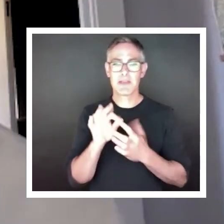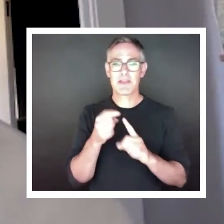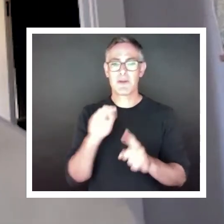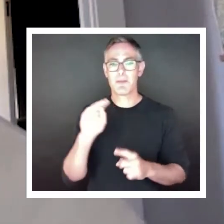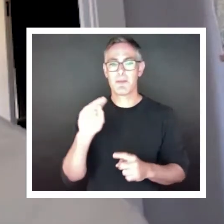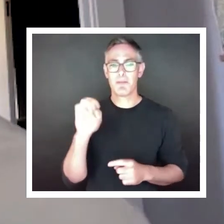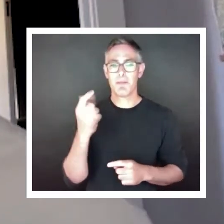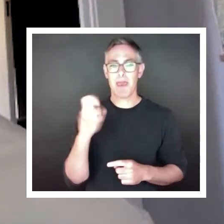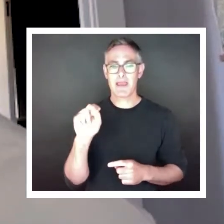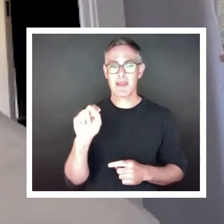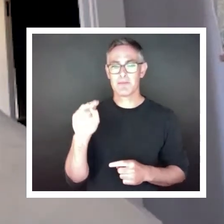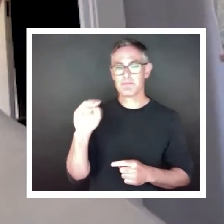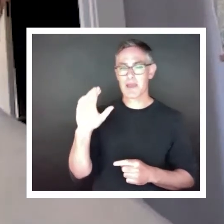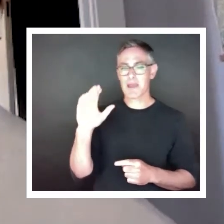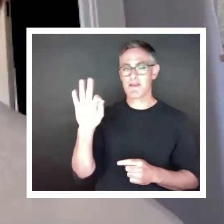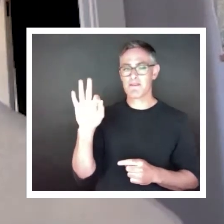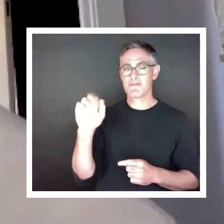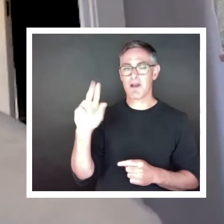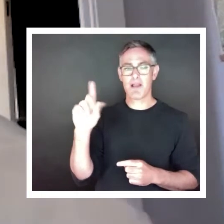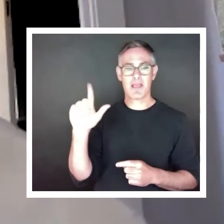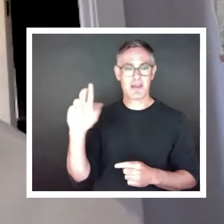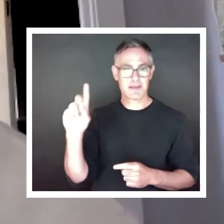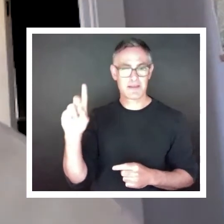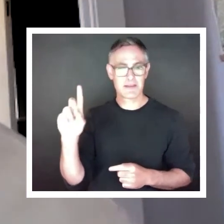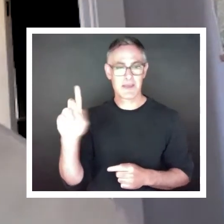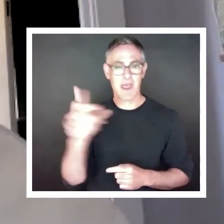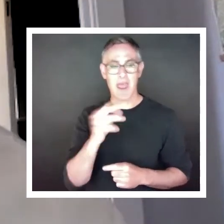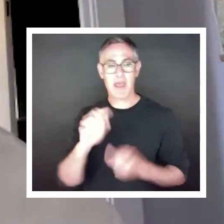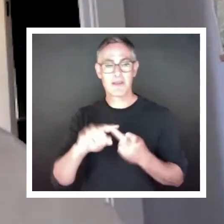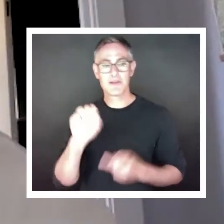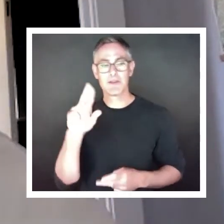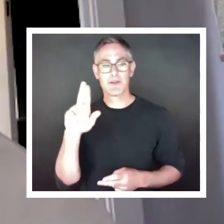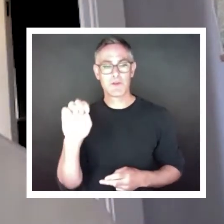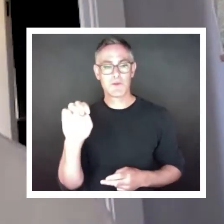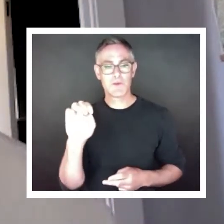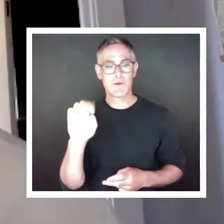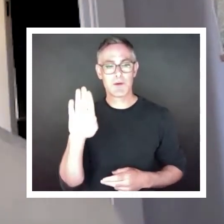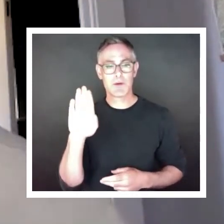They were with me every step of this process.